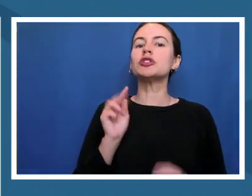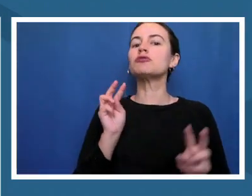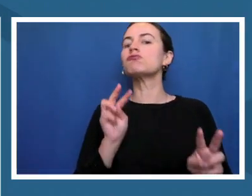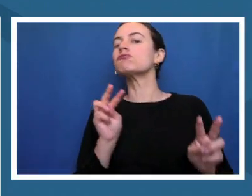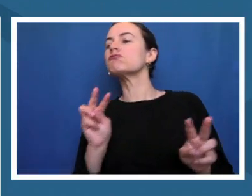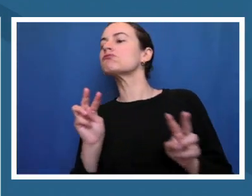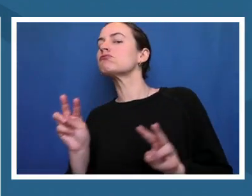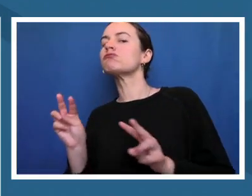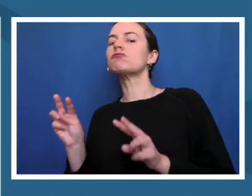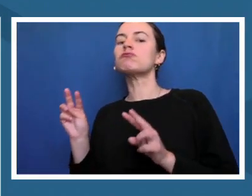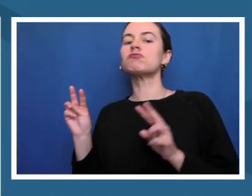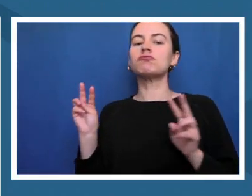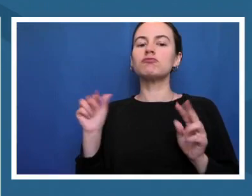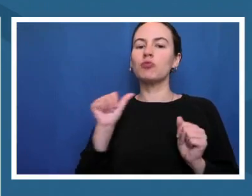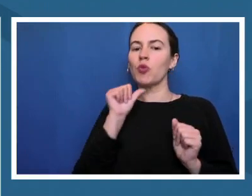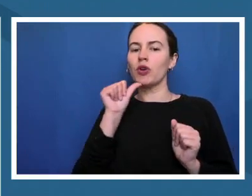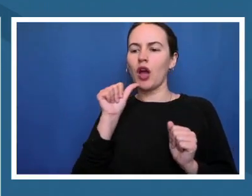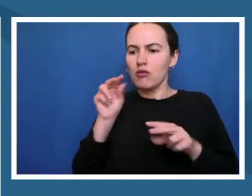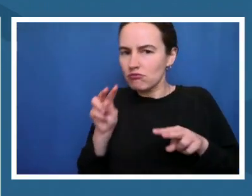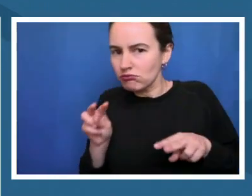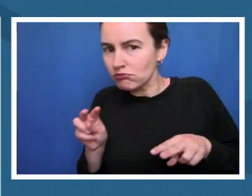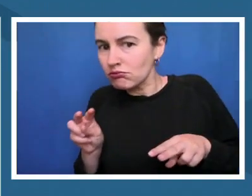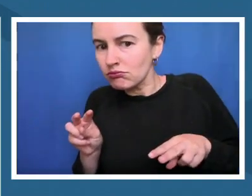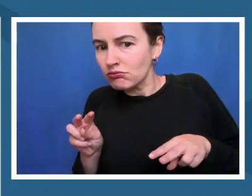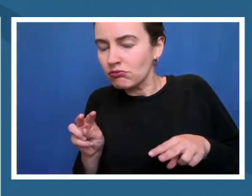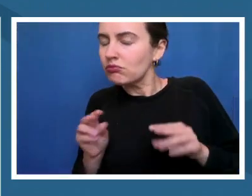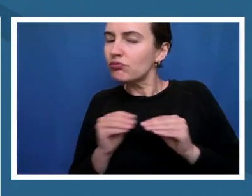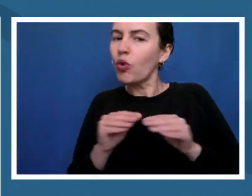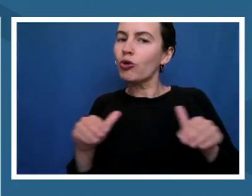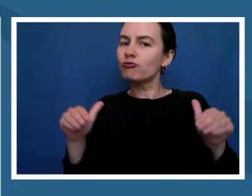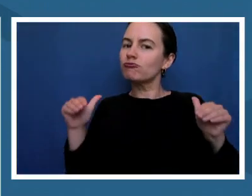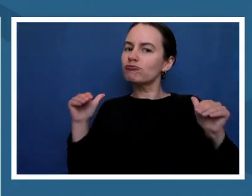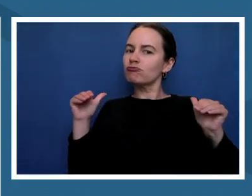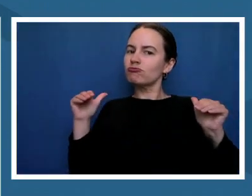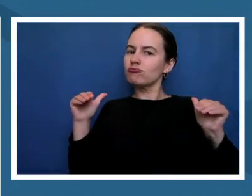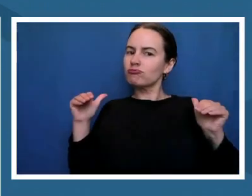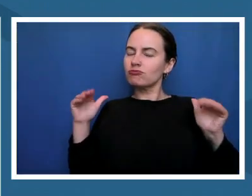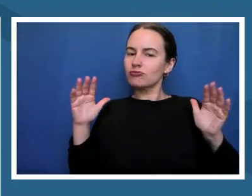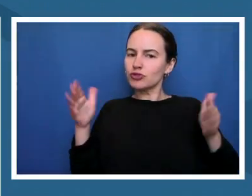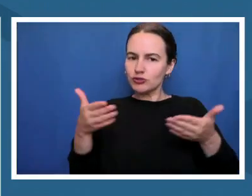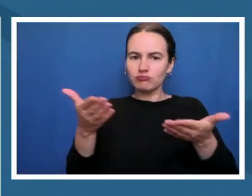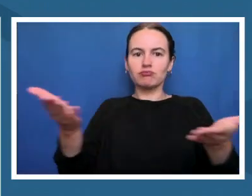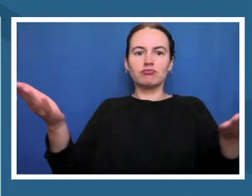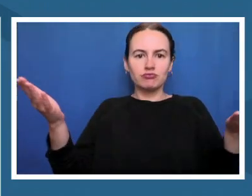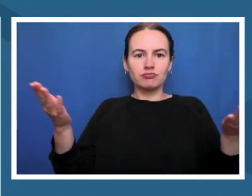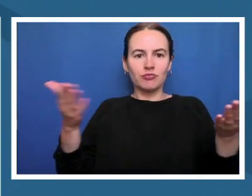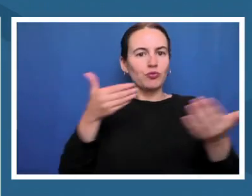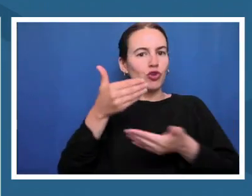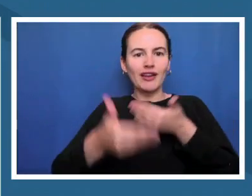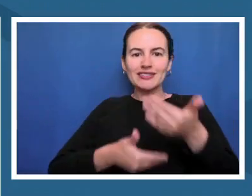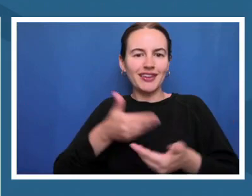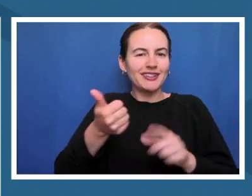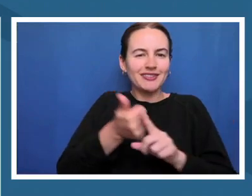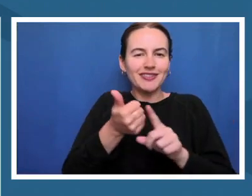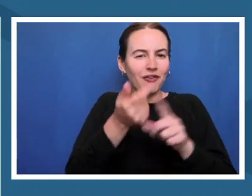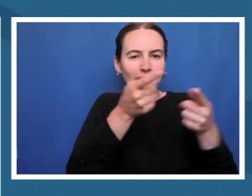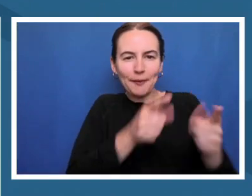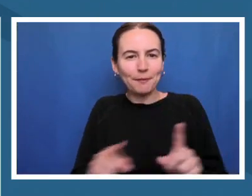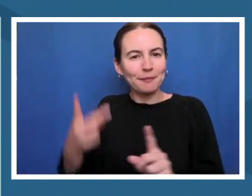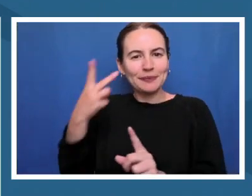top of them it's very like stand back and let the process unfold with the group and see what directions